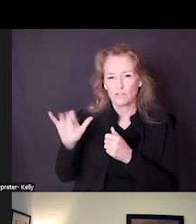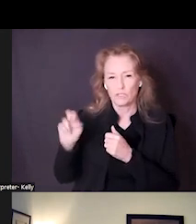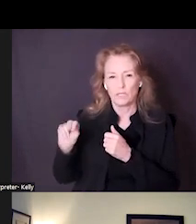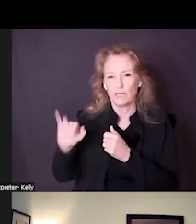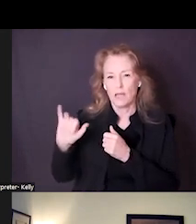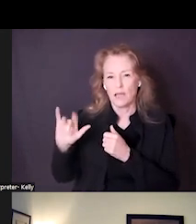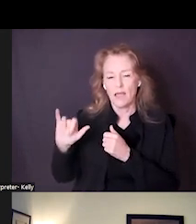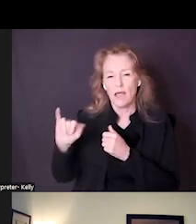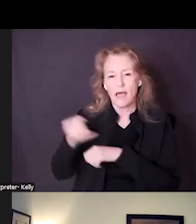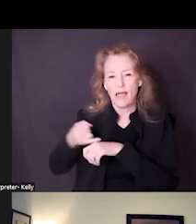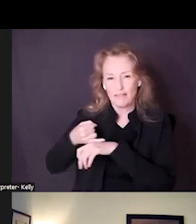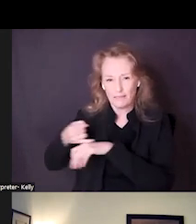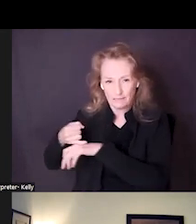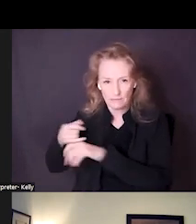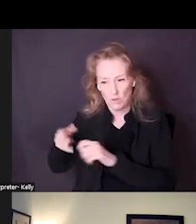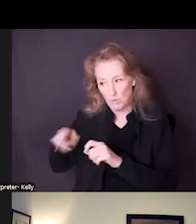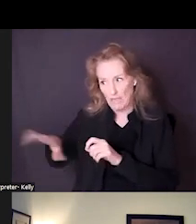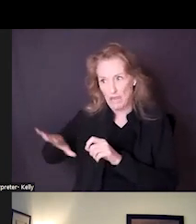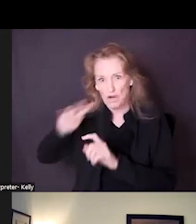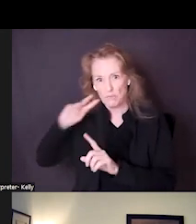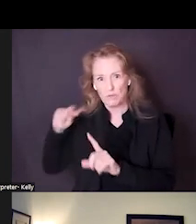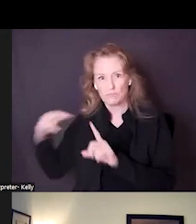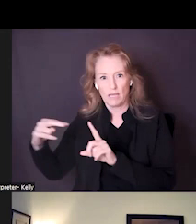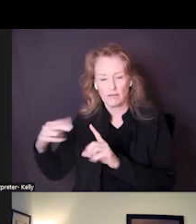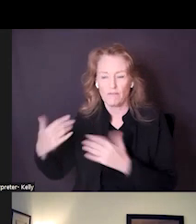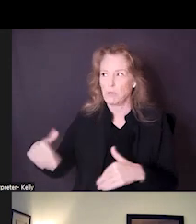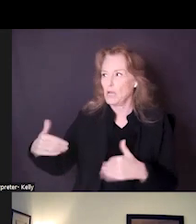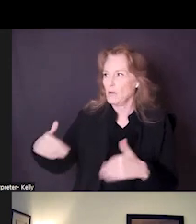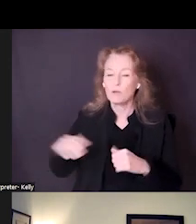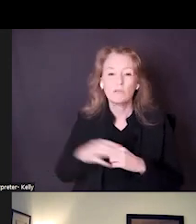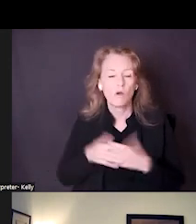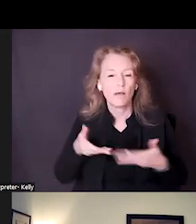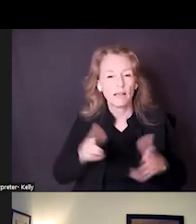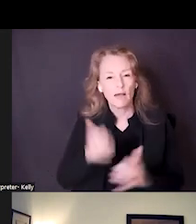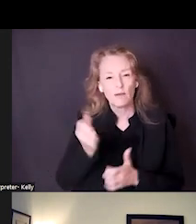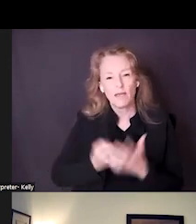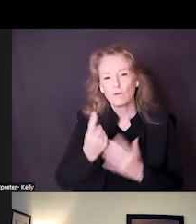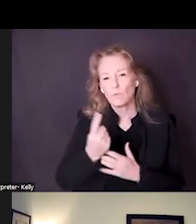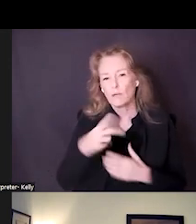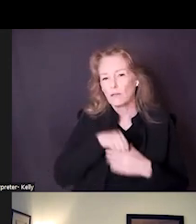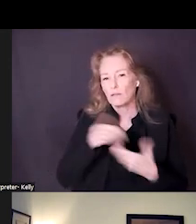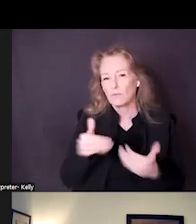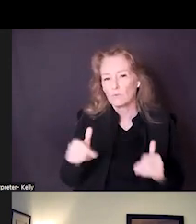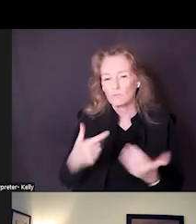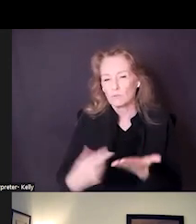SO IT GAVE EVERYONE IN THE ROOM ON OPPORTUNITY TO REALLY PROPEL IT FORWARD.